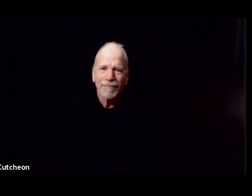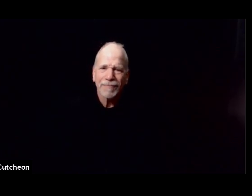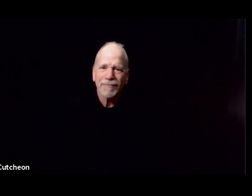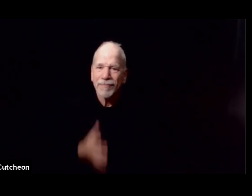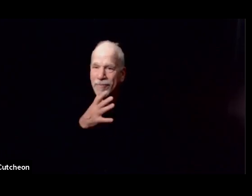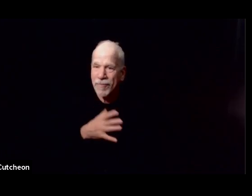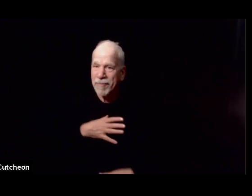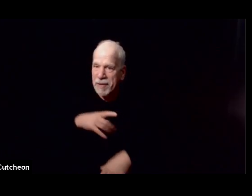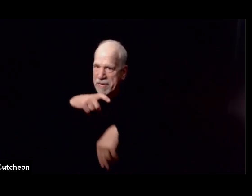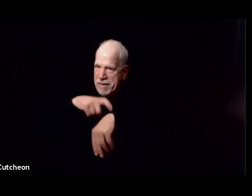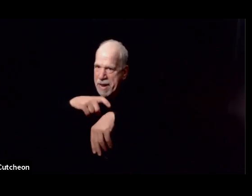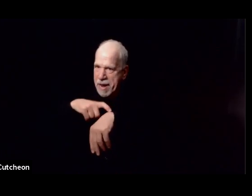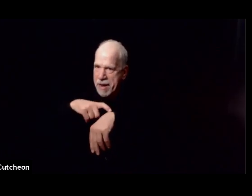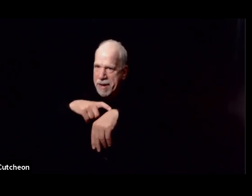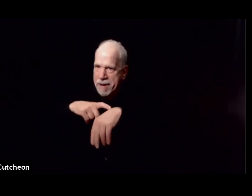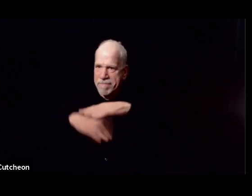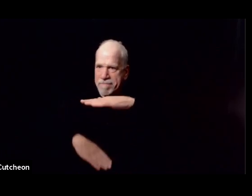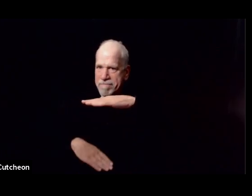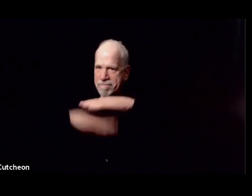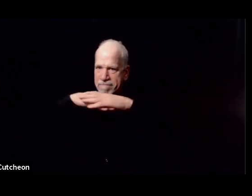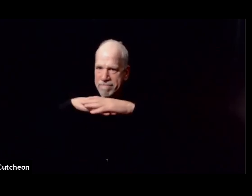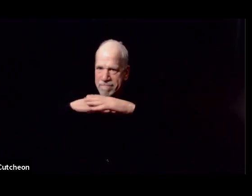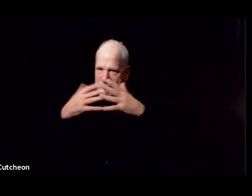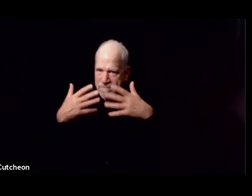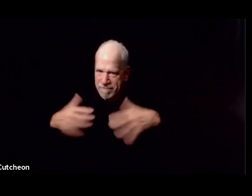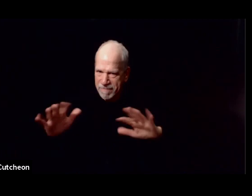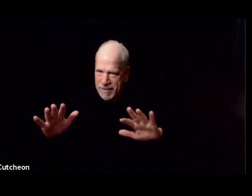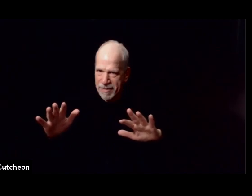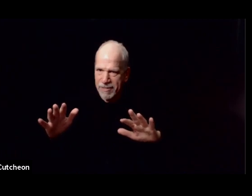and reporters on the call. If you had a question we weren't able to address today during the